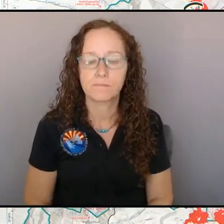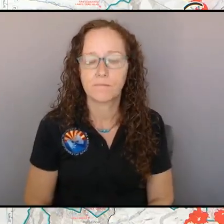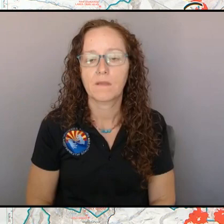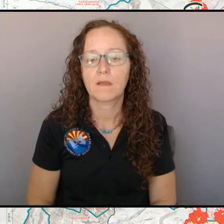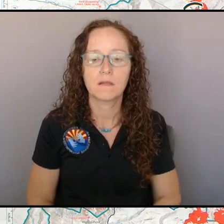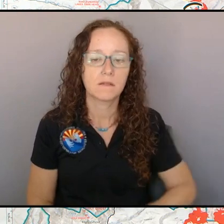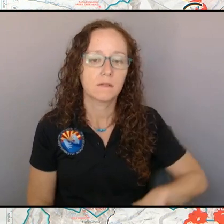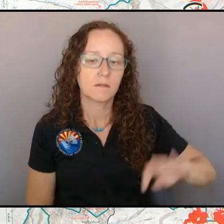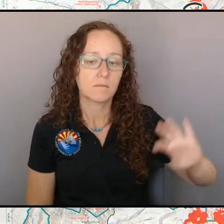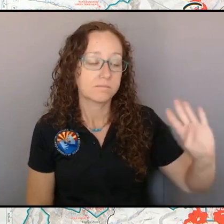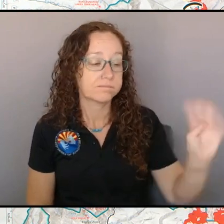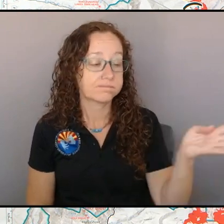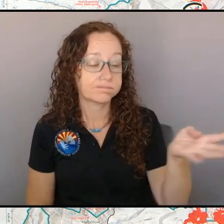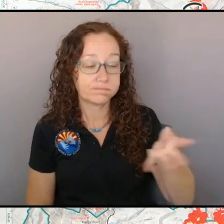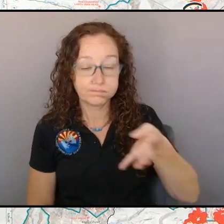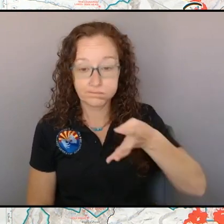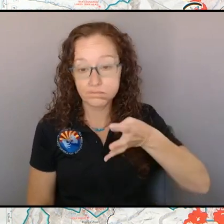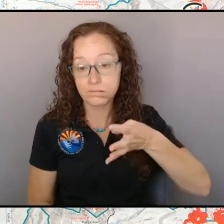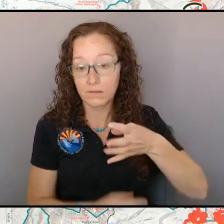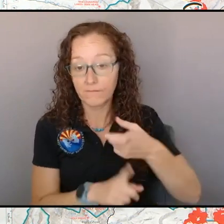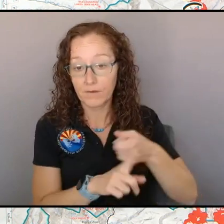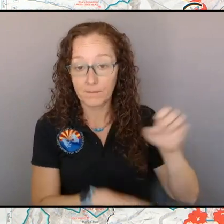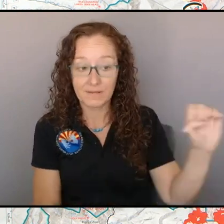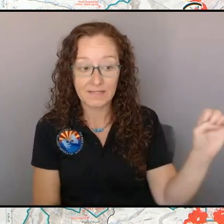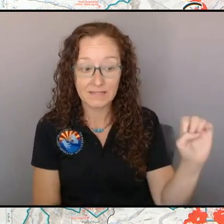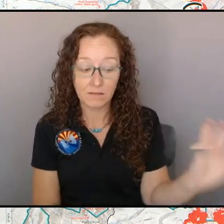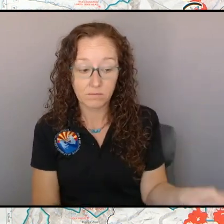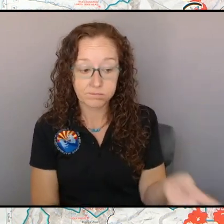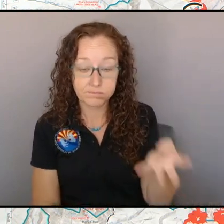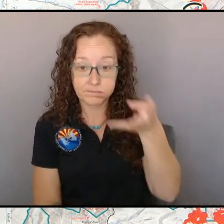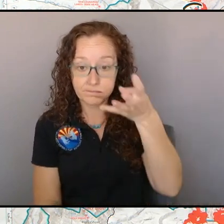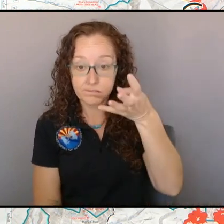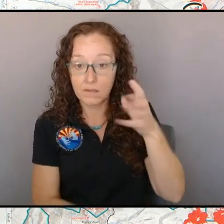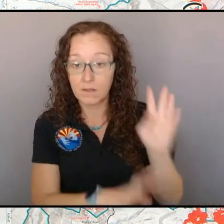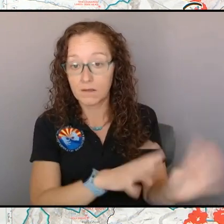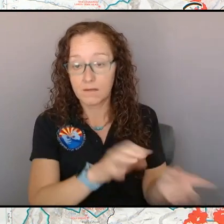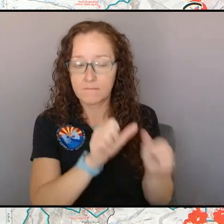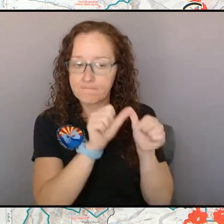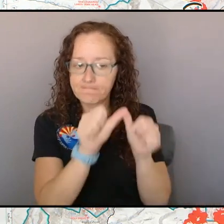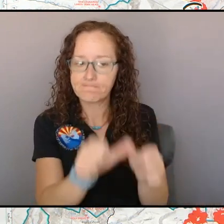winds persist into the afternoon trying